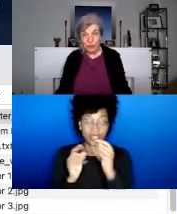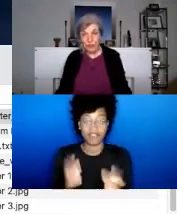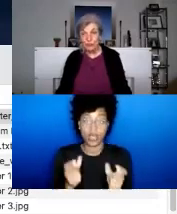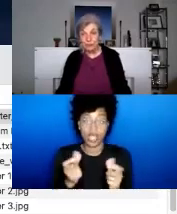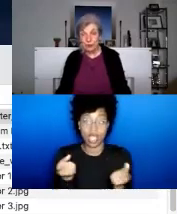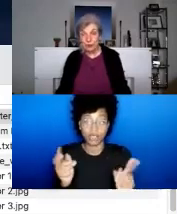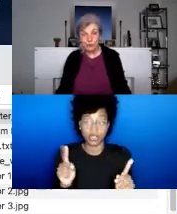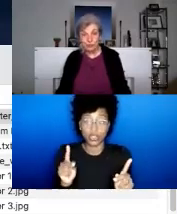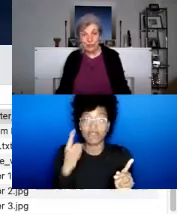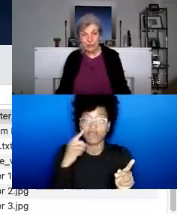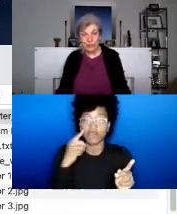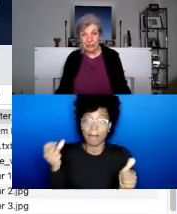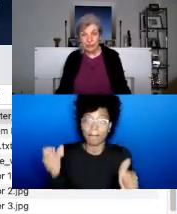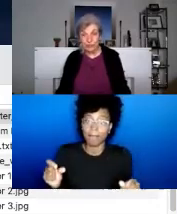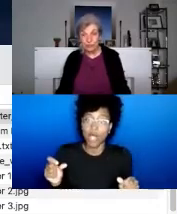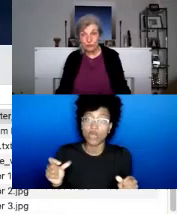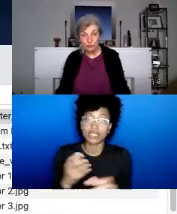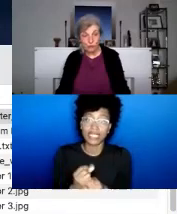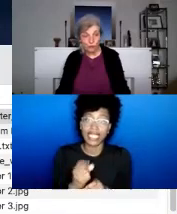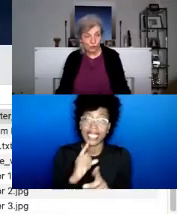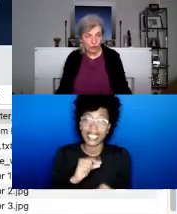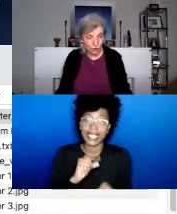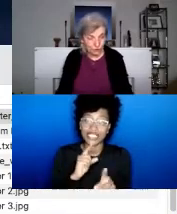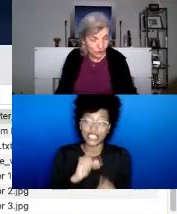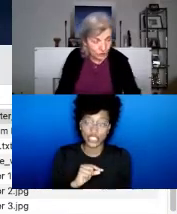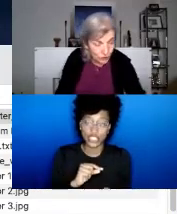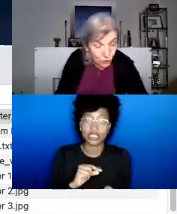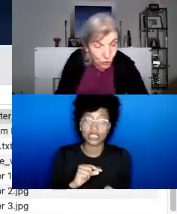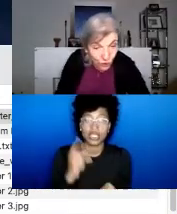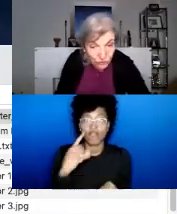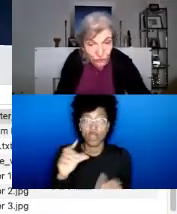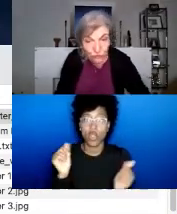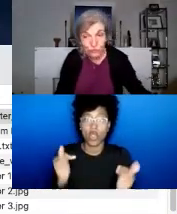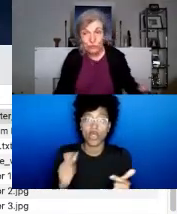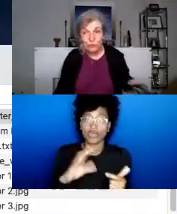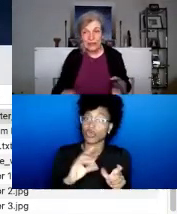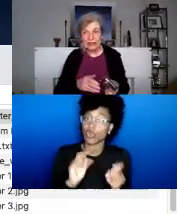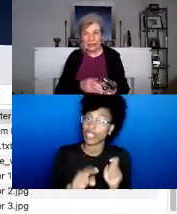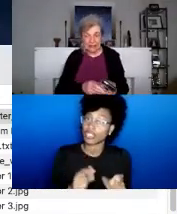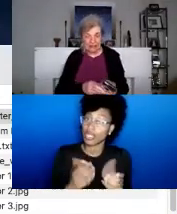to post and get answers for all the questions you might have.